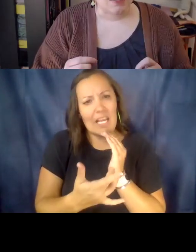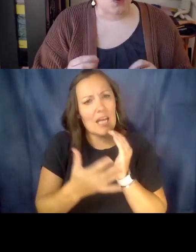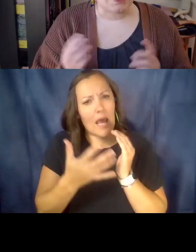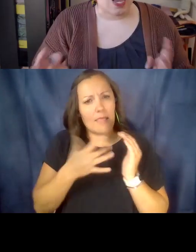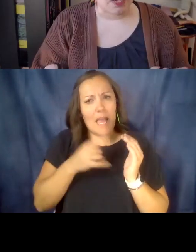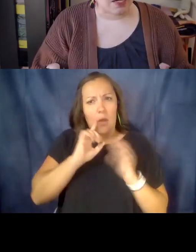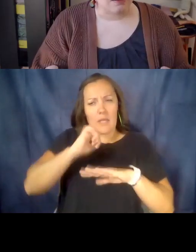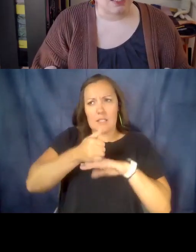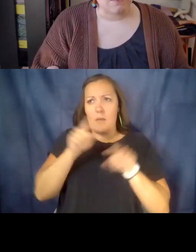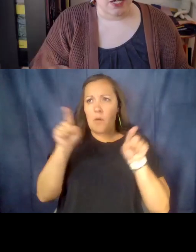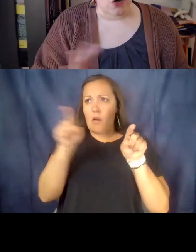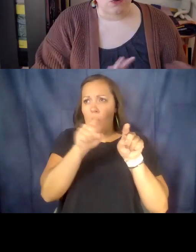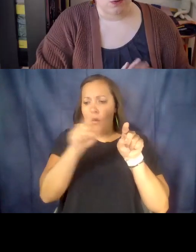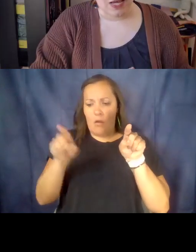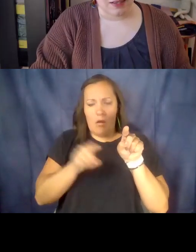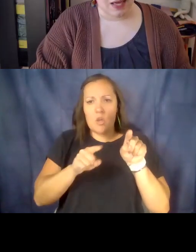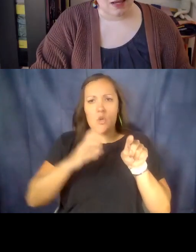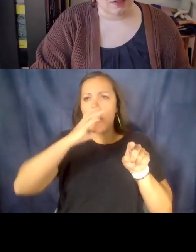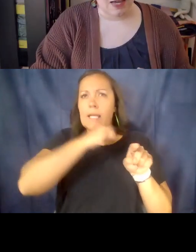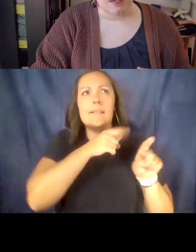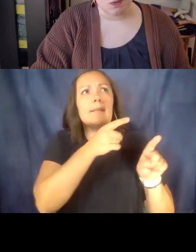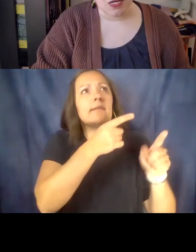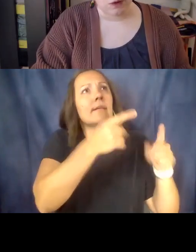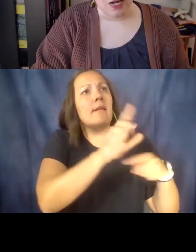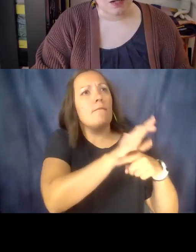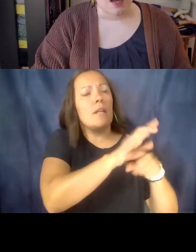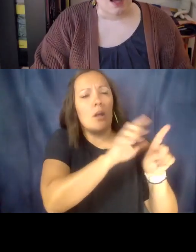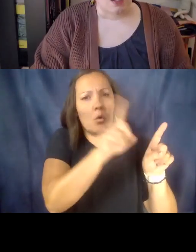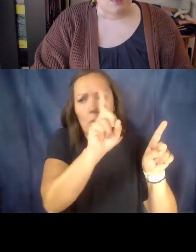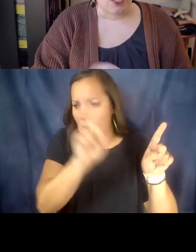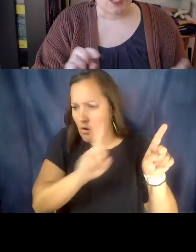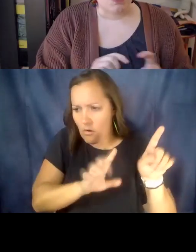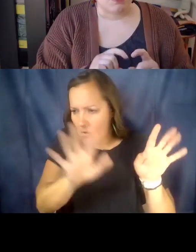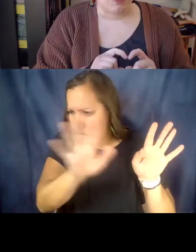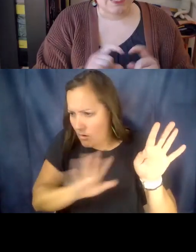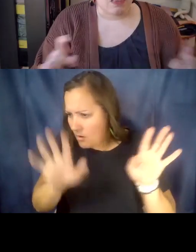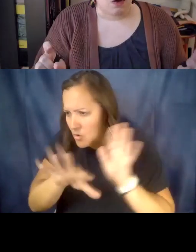to what is happening in the video when that text is being read, and you are able to really get the